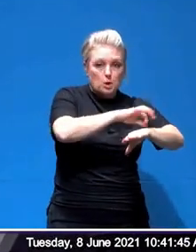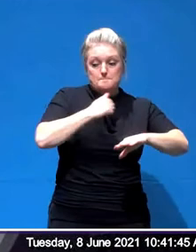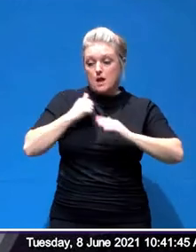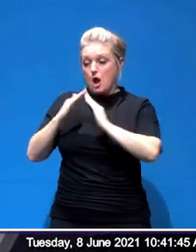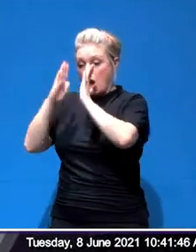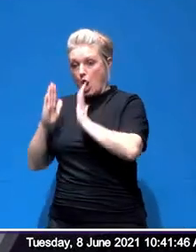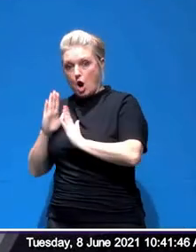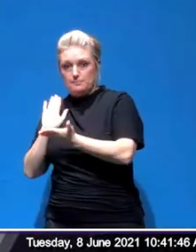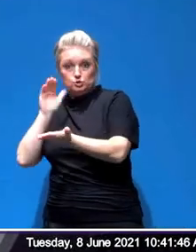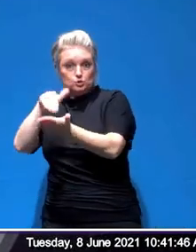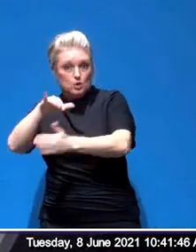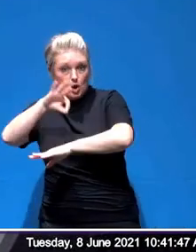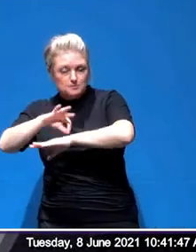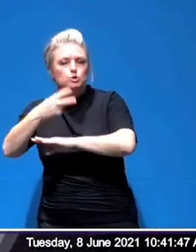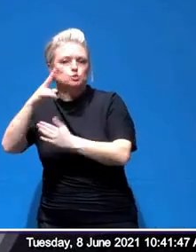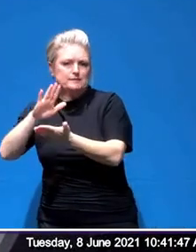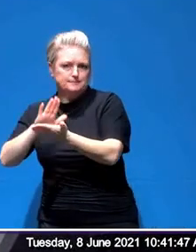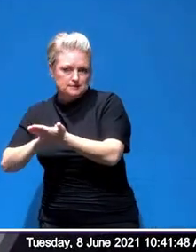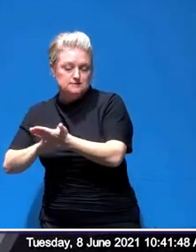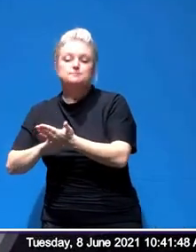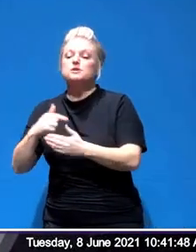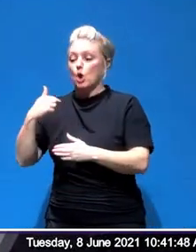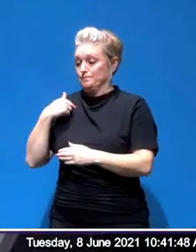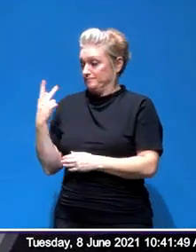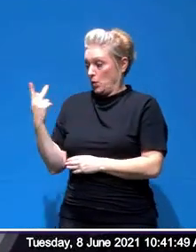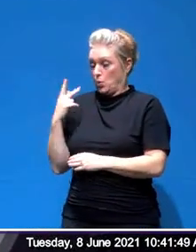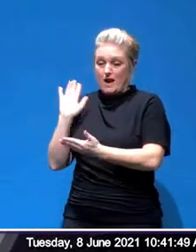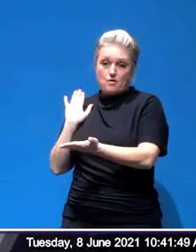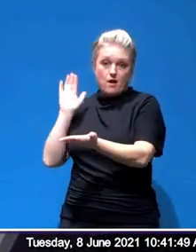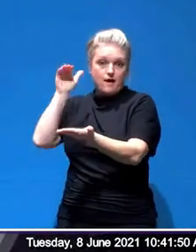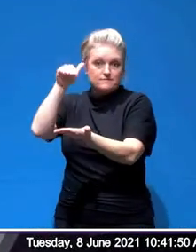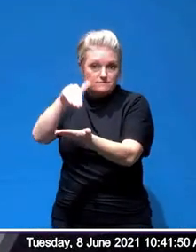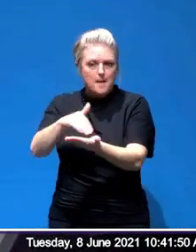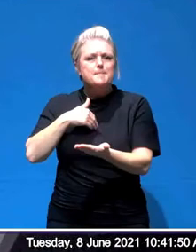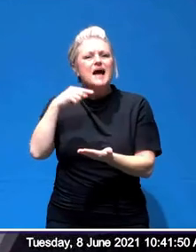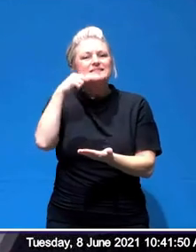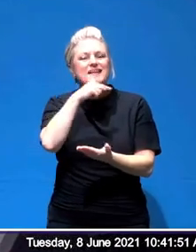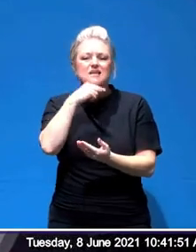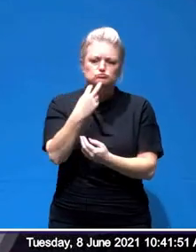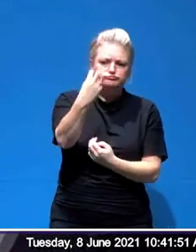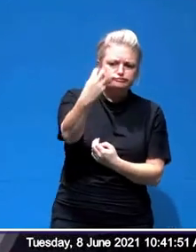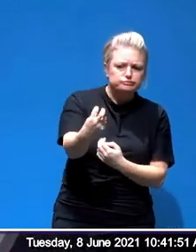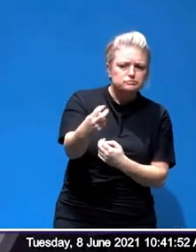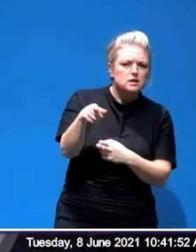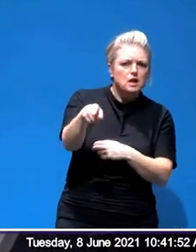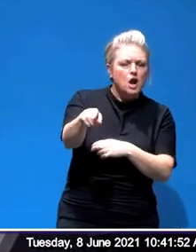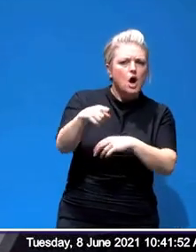When Graham and I arrived at the hospital, Daniel was sitting in the waiting room of the emergency department with another support worker